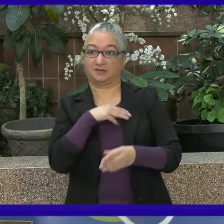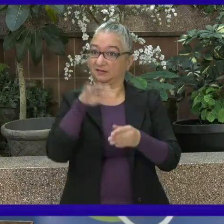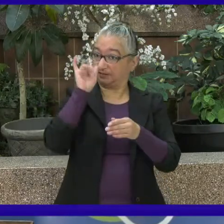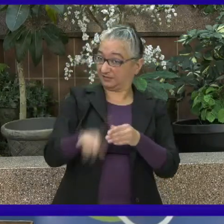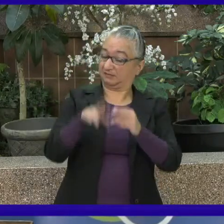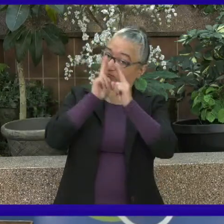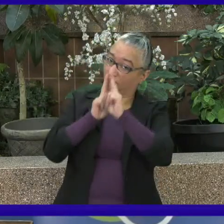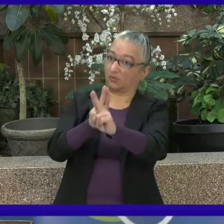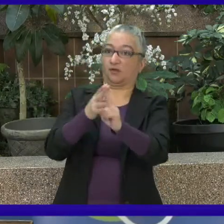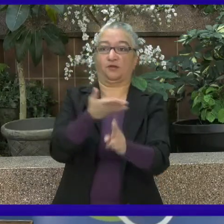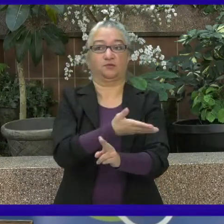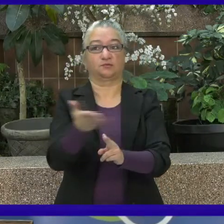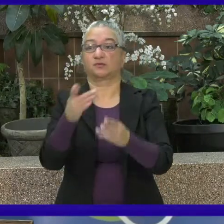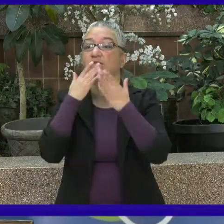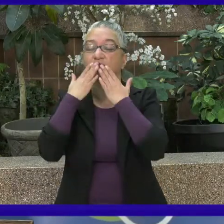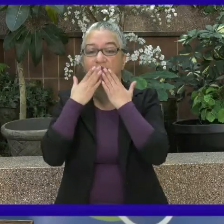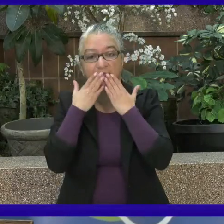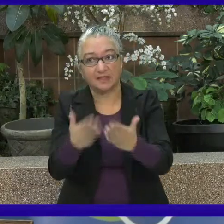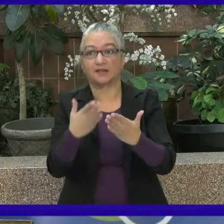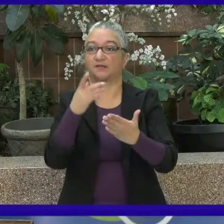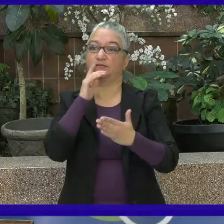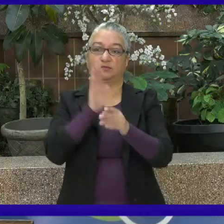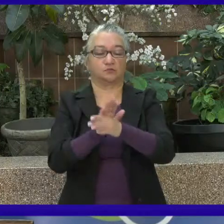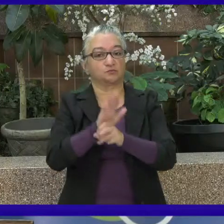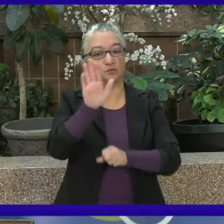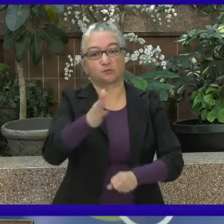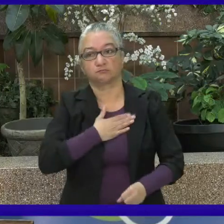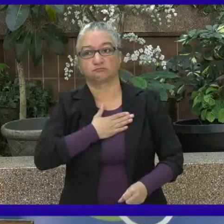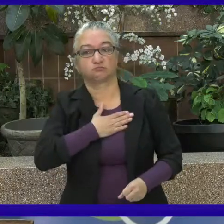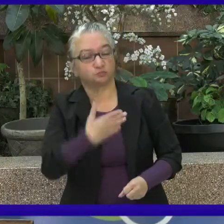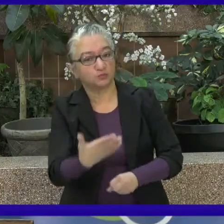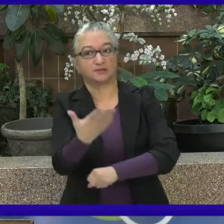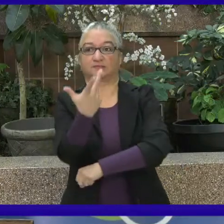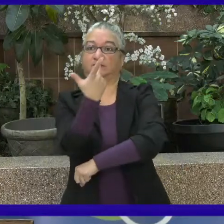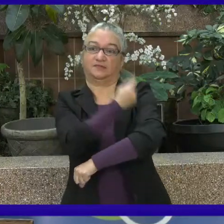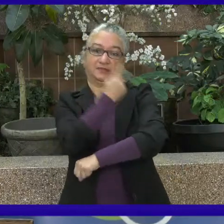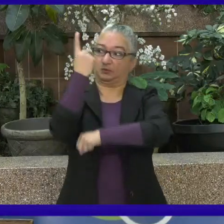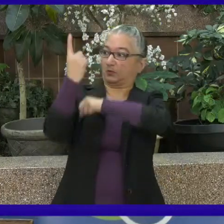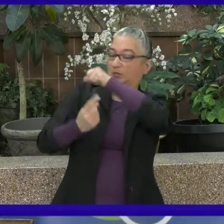for both what you did one year ago and for what you've been doing every day since in